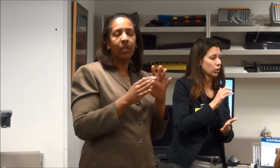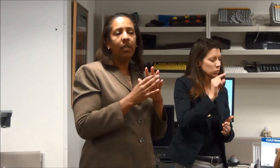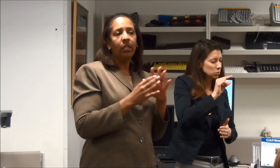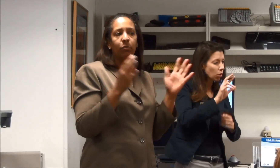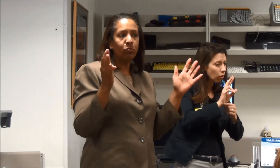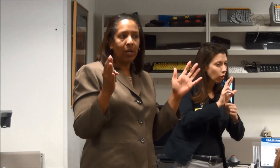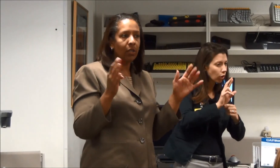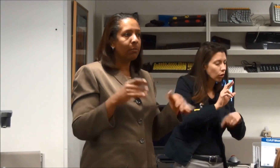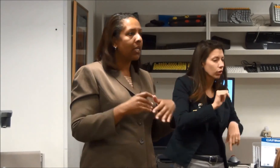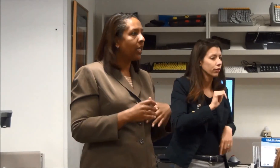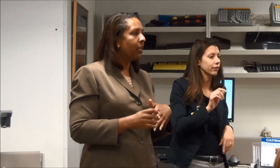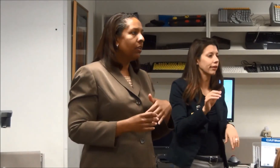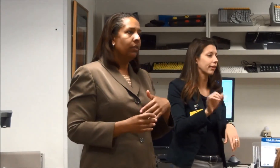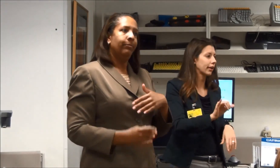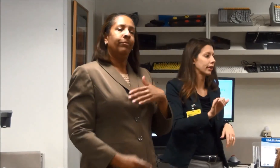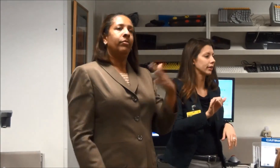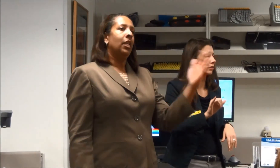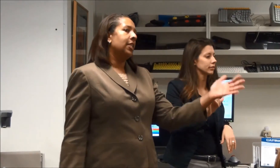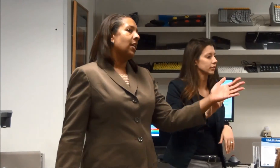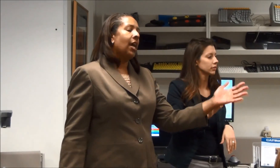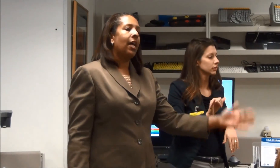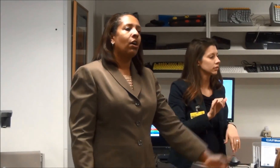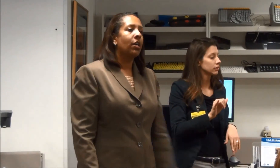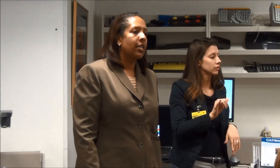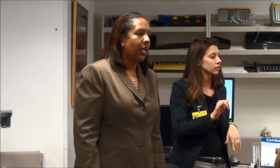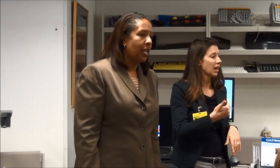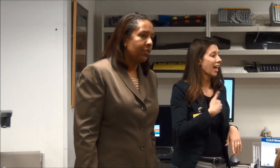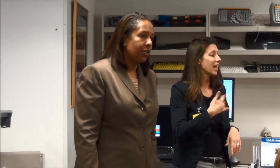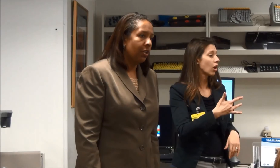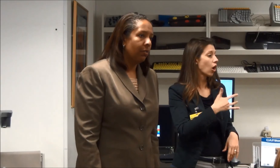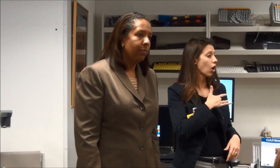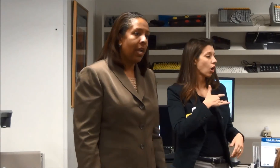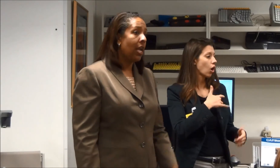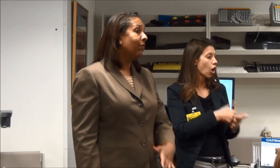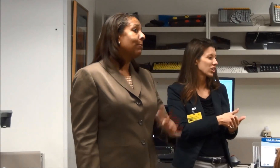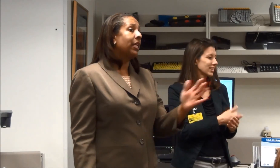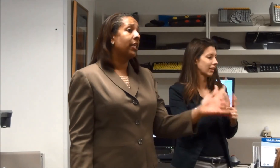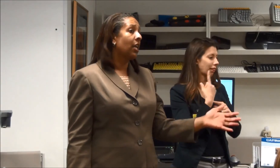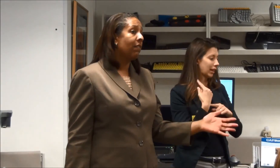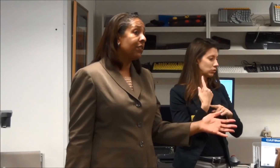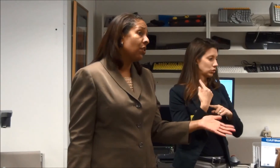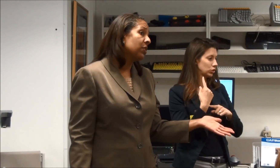Record meaning, let's say I had a heart attack last year and everybody in the office knows